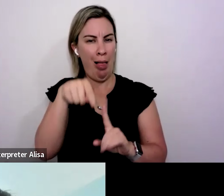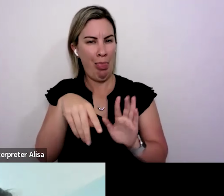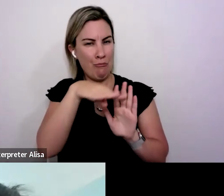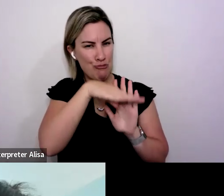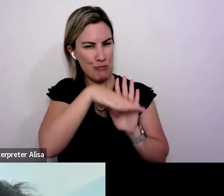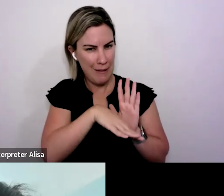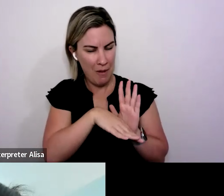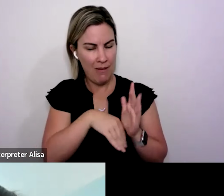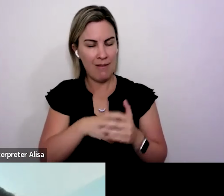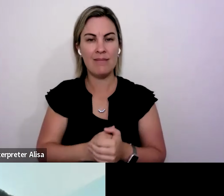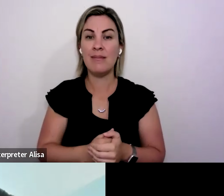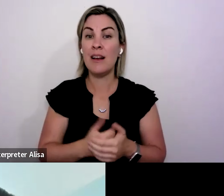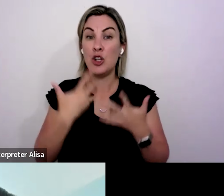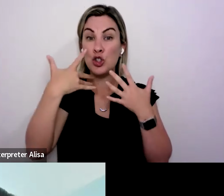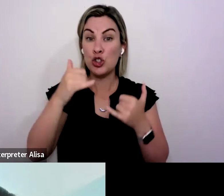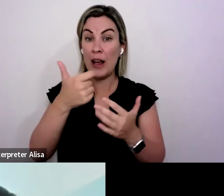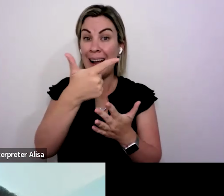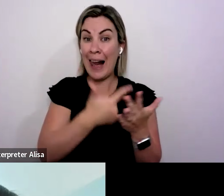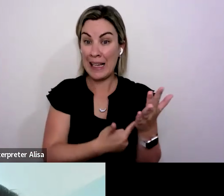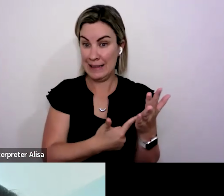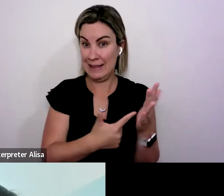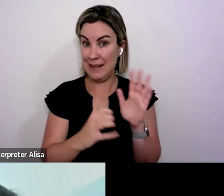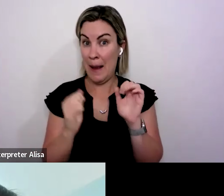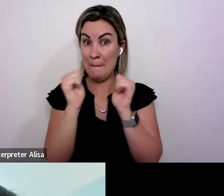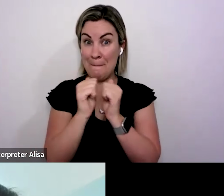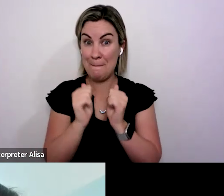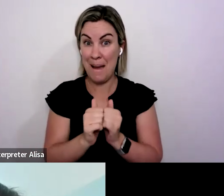page 168 that provide that step-by-step